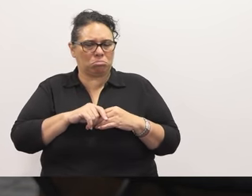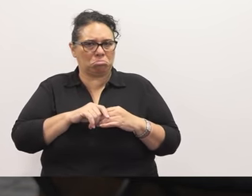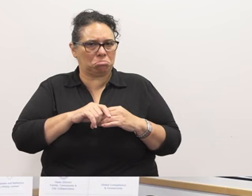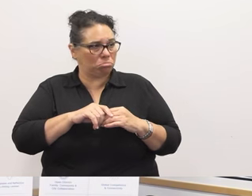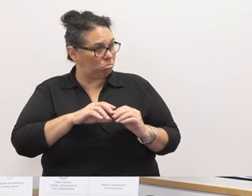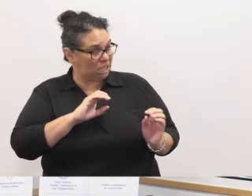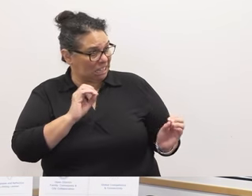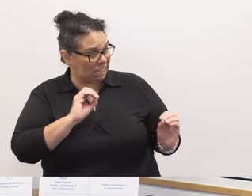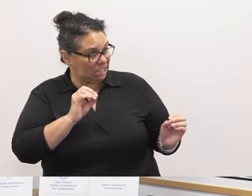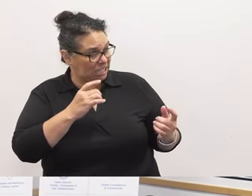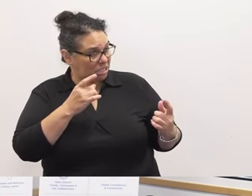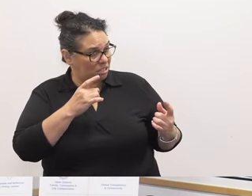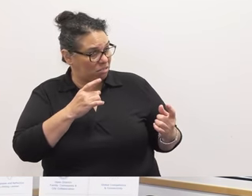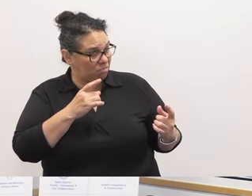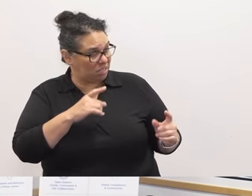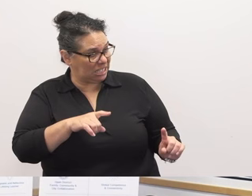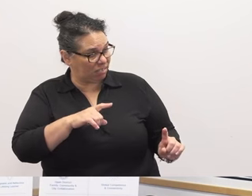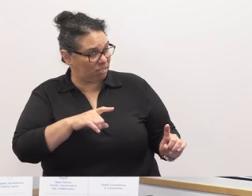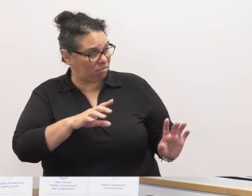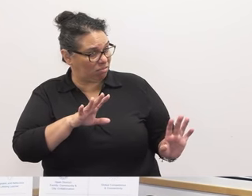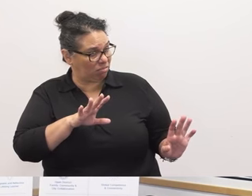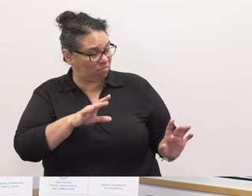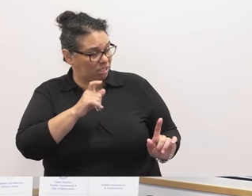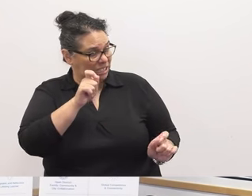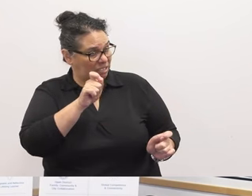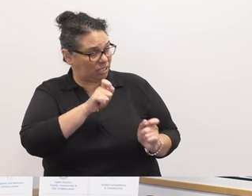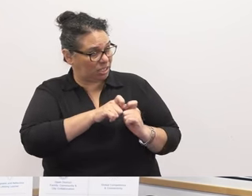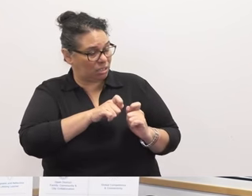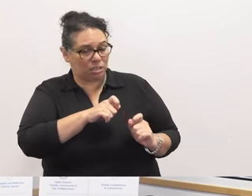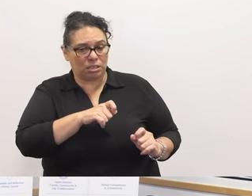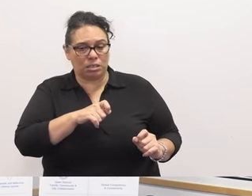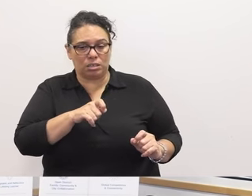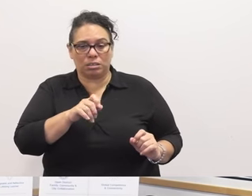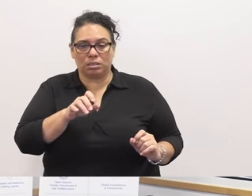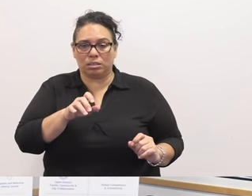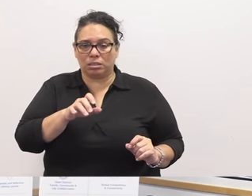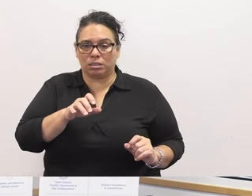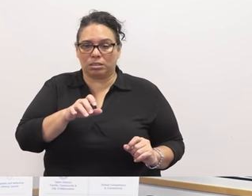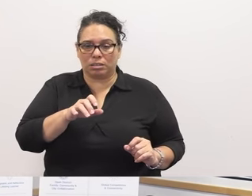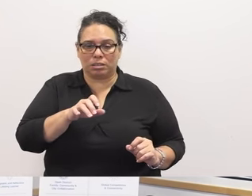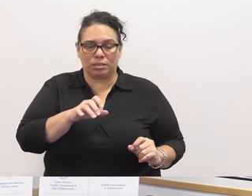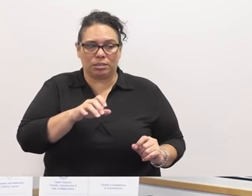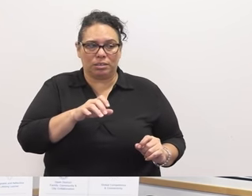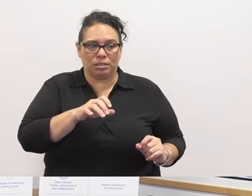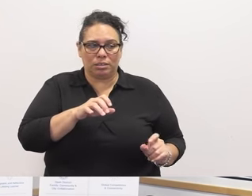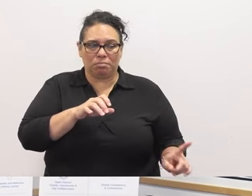that's going on at Lincoln? Well, I think. I got more from Juan than I did from you.